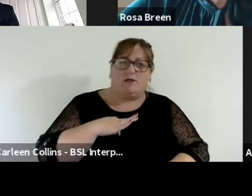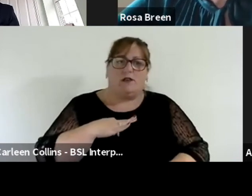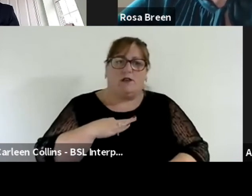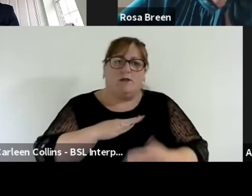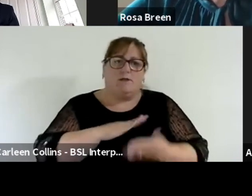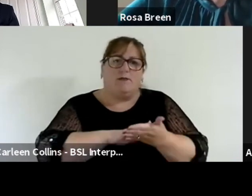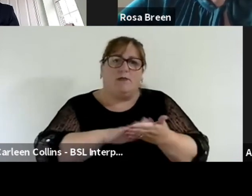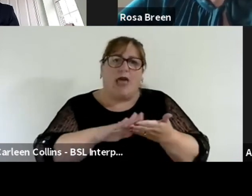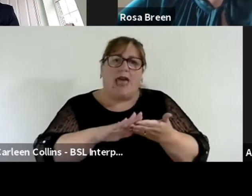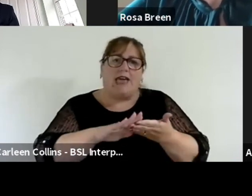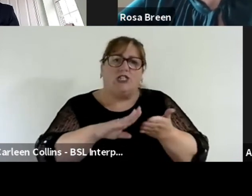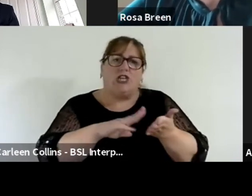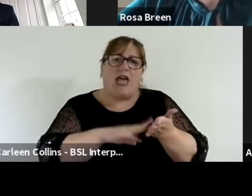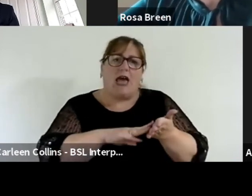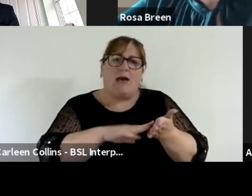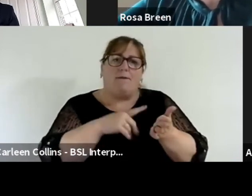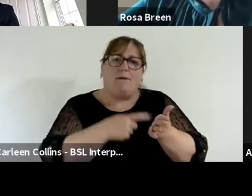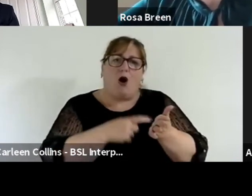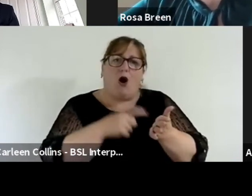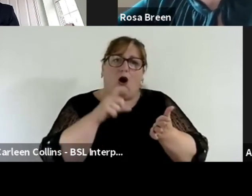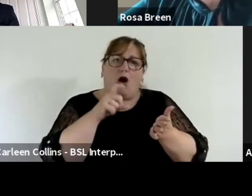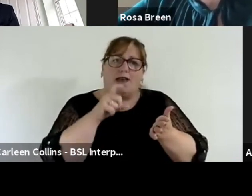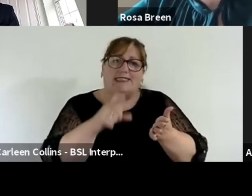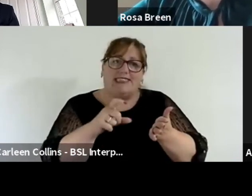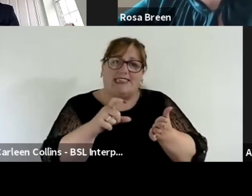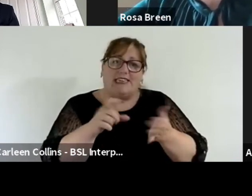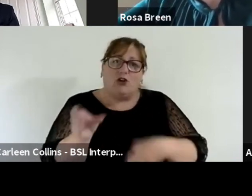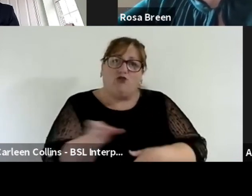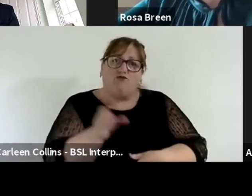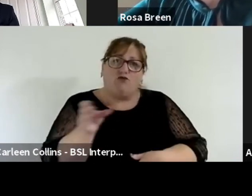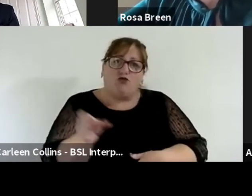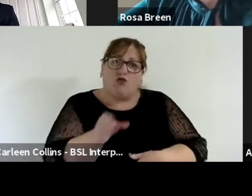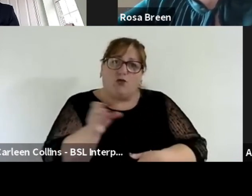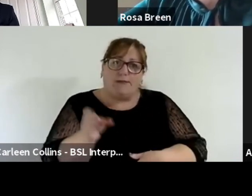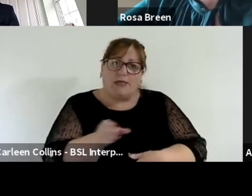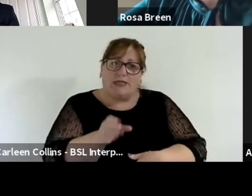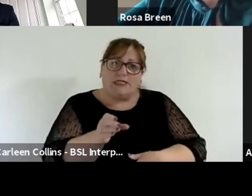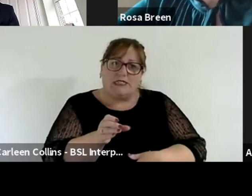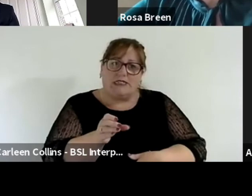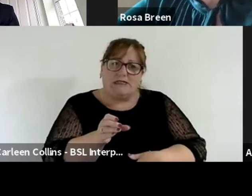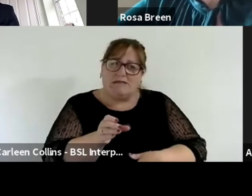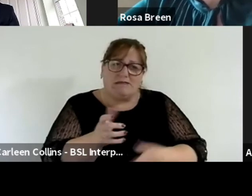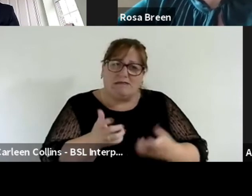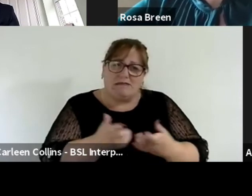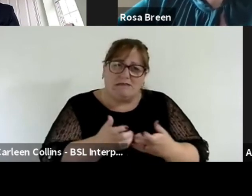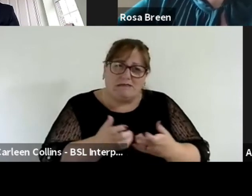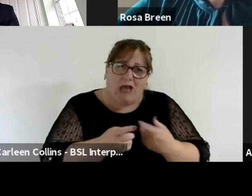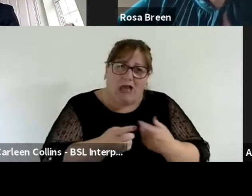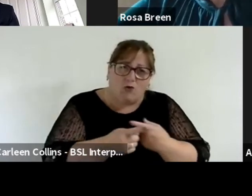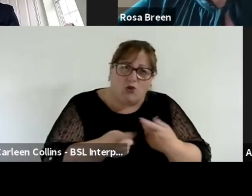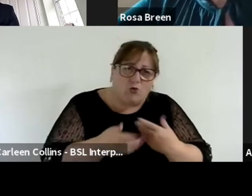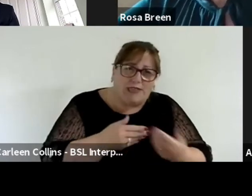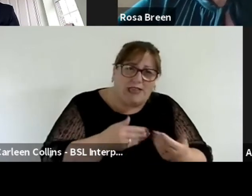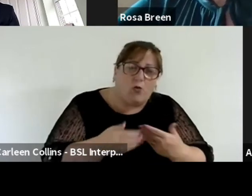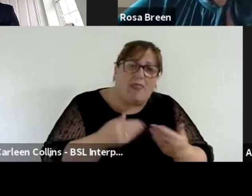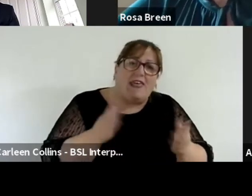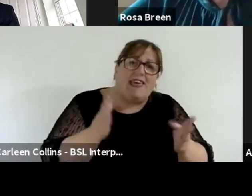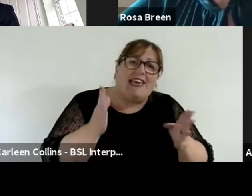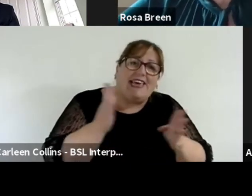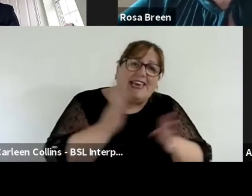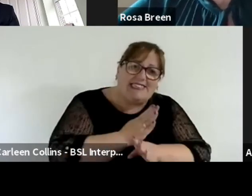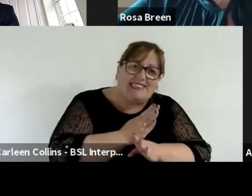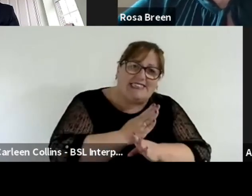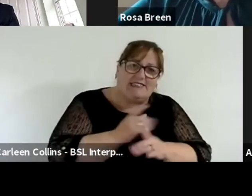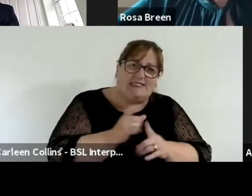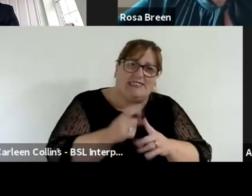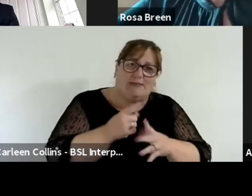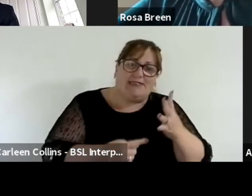This is from Matthew, thank you for asking this question.